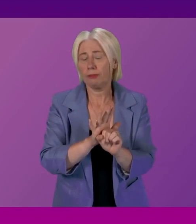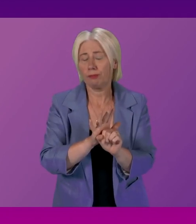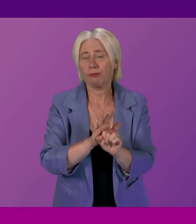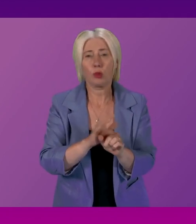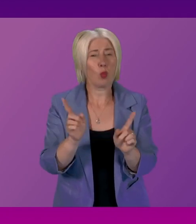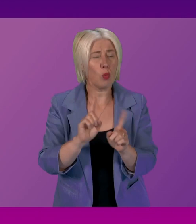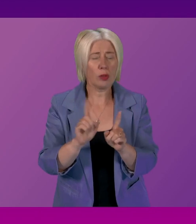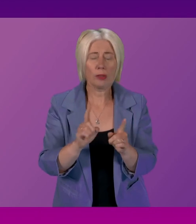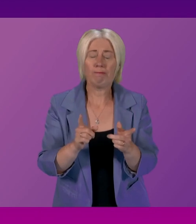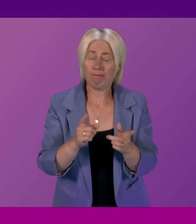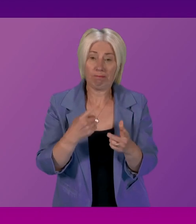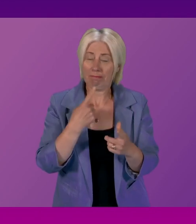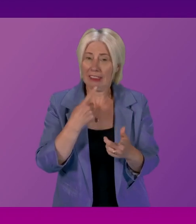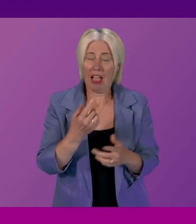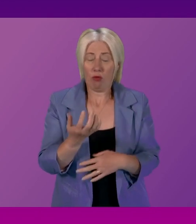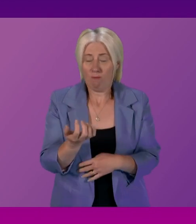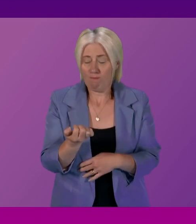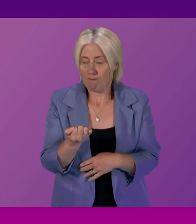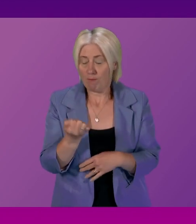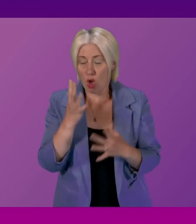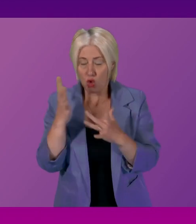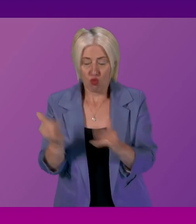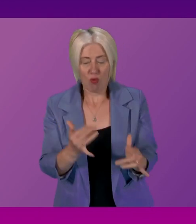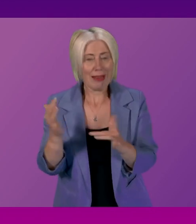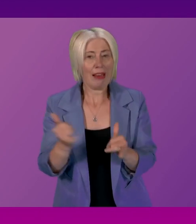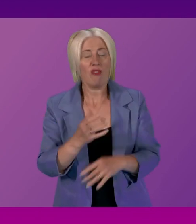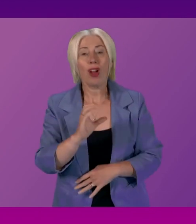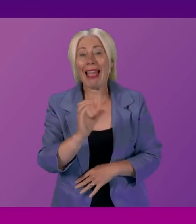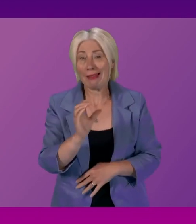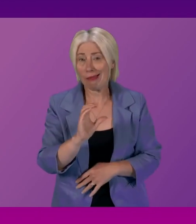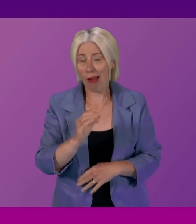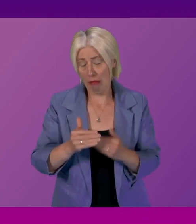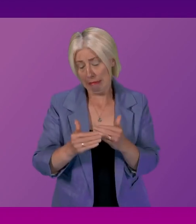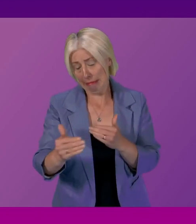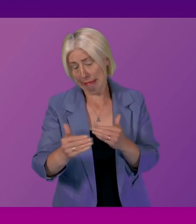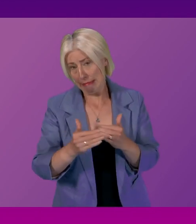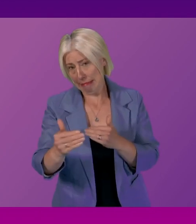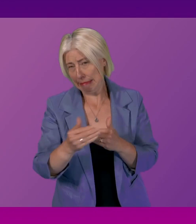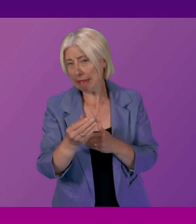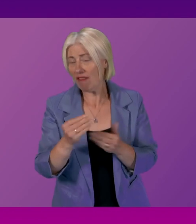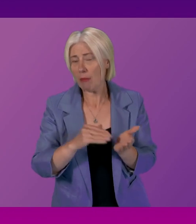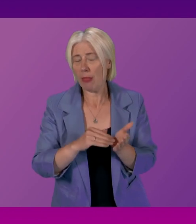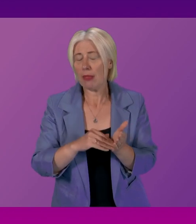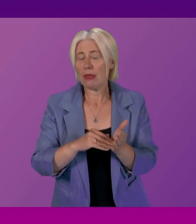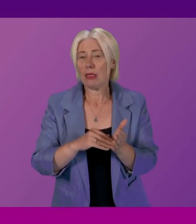was to have to pause cancer screening for a number of months; we are still dealing with